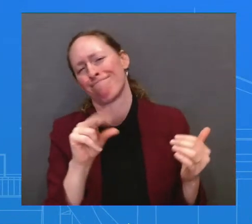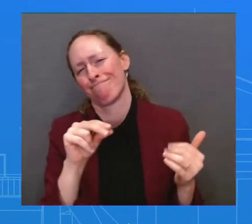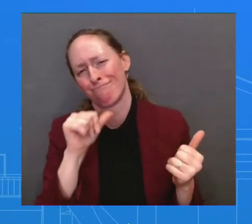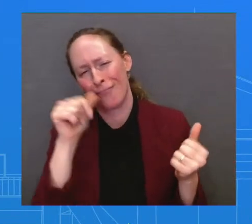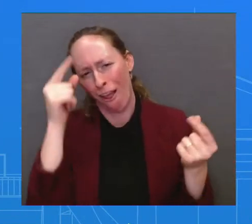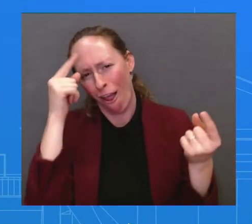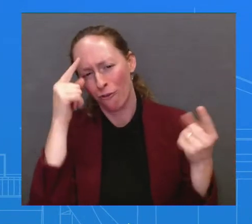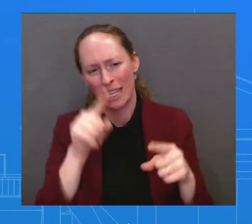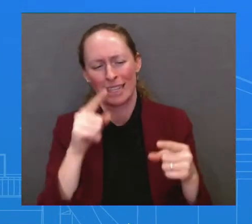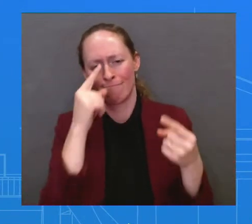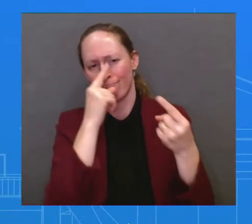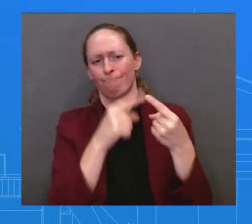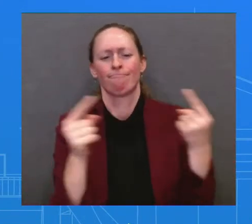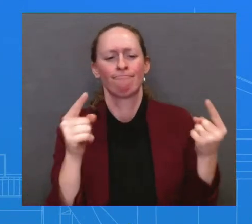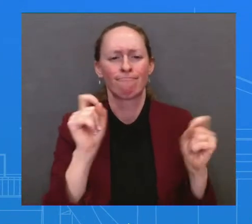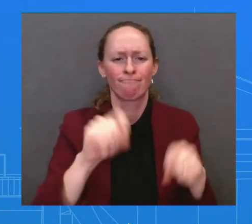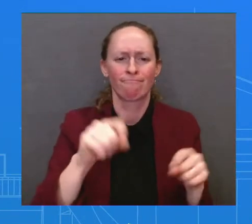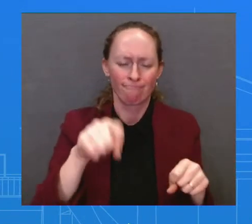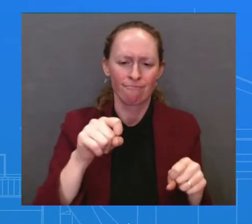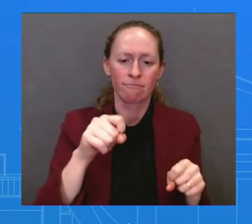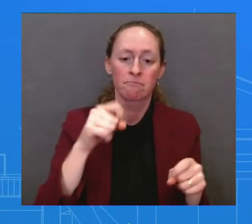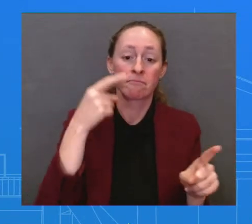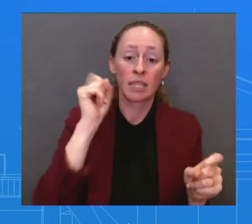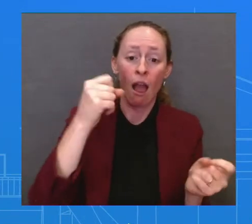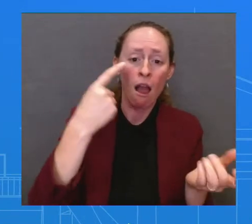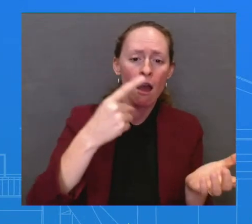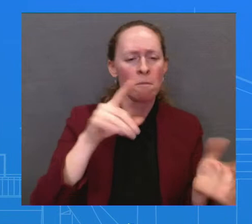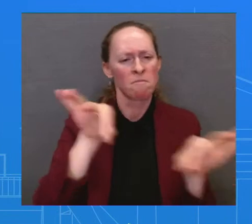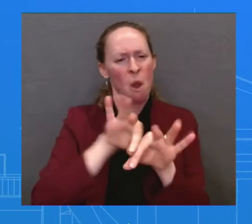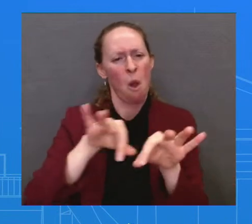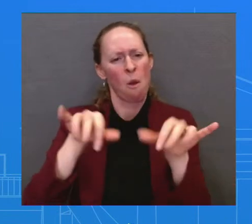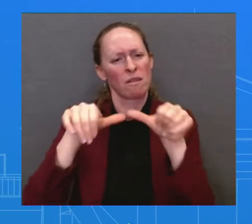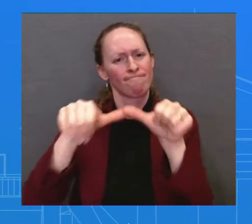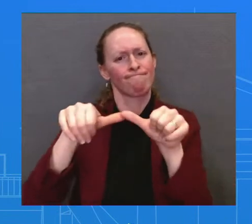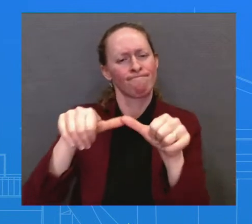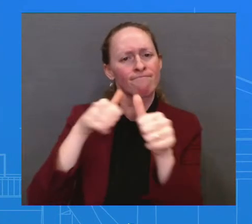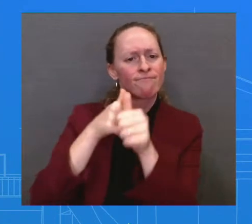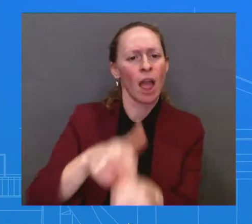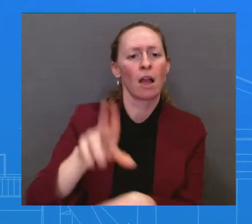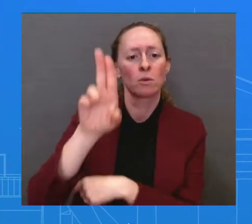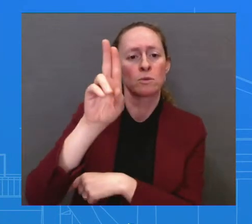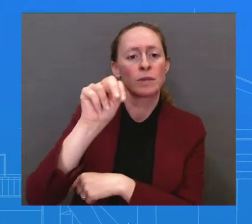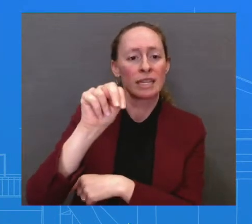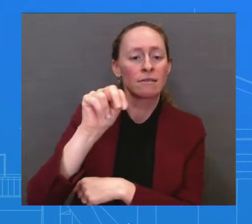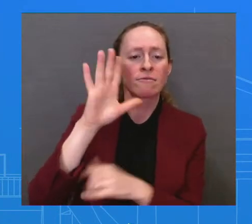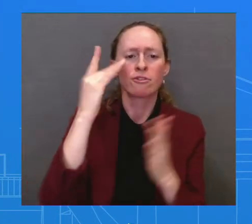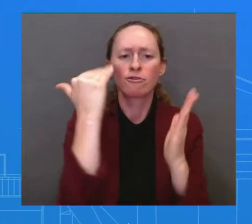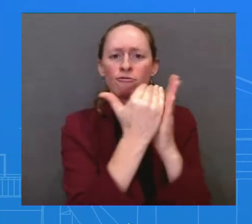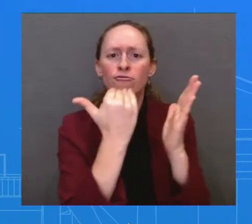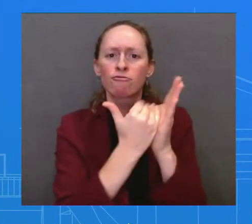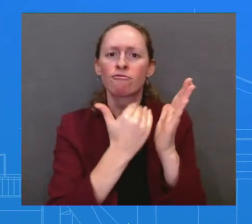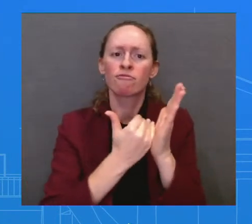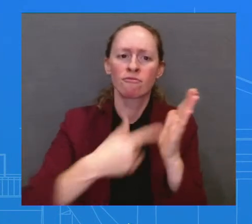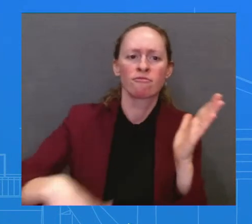And we have said that President Zelenskyy's vision for a just peace is fully consistent with the United Nations Charter